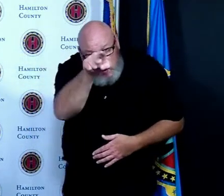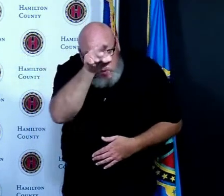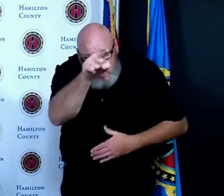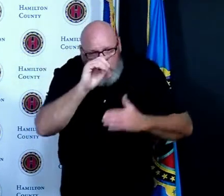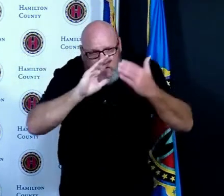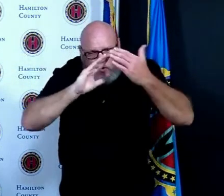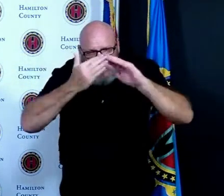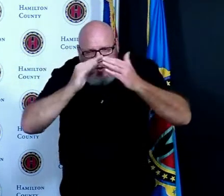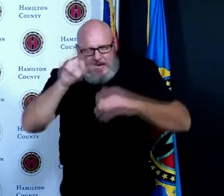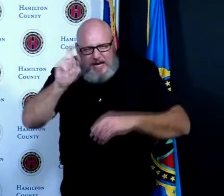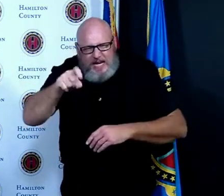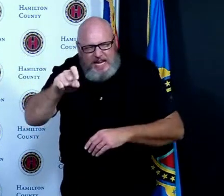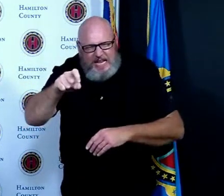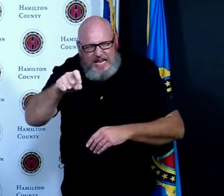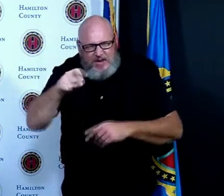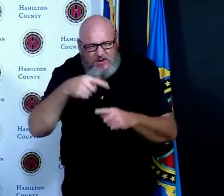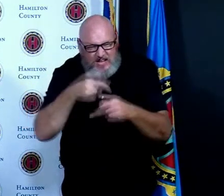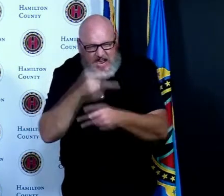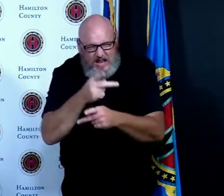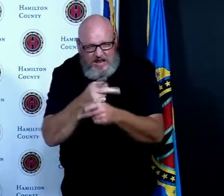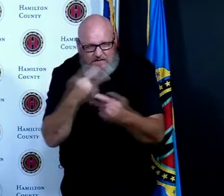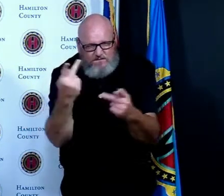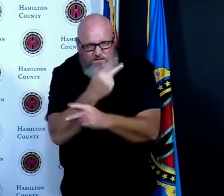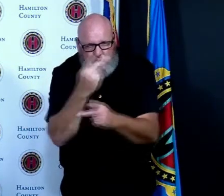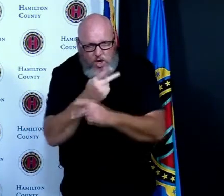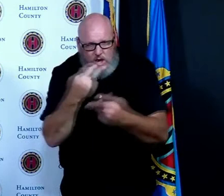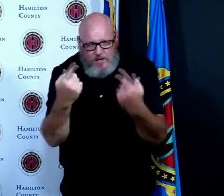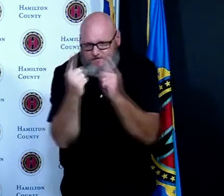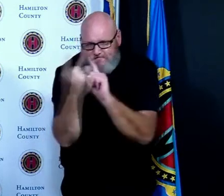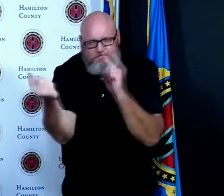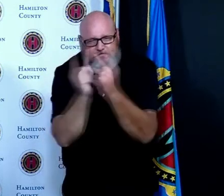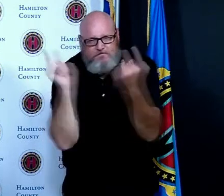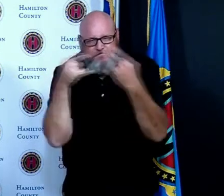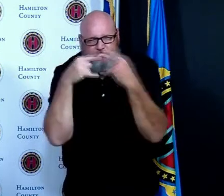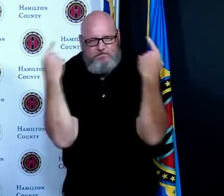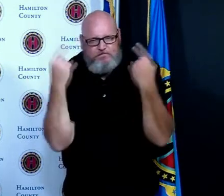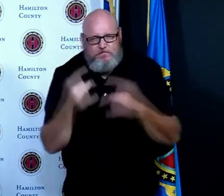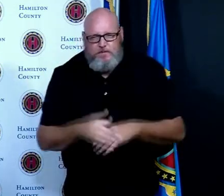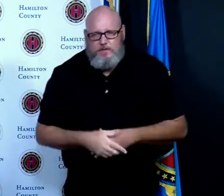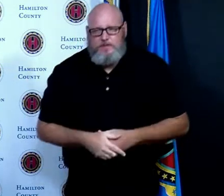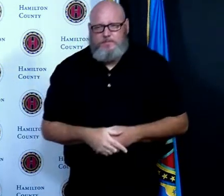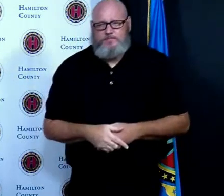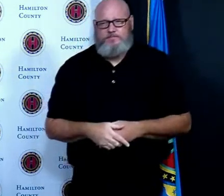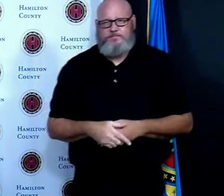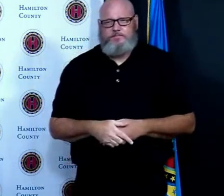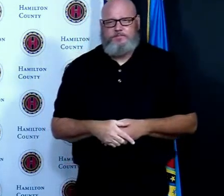how close we are to getting into this purple zone and take action yourselves because I